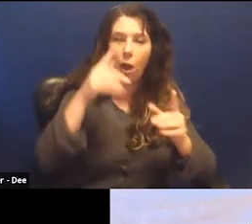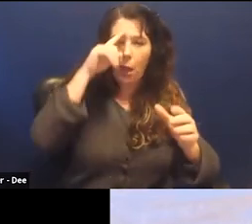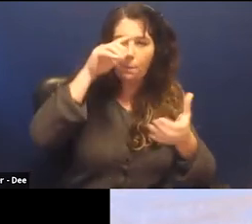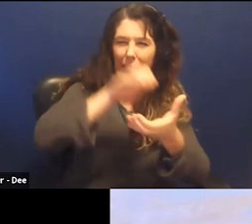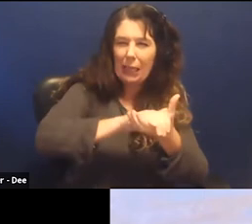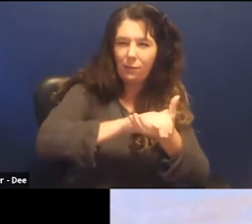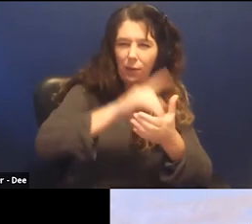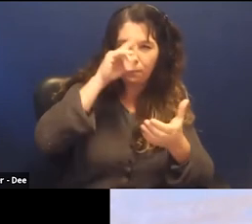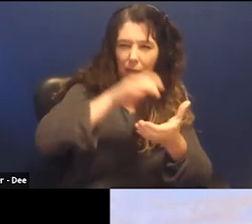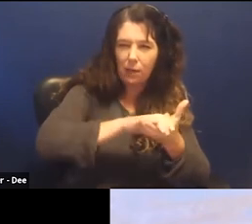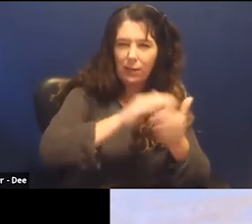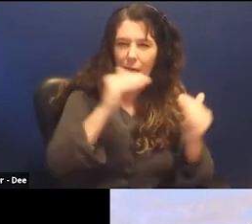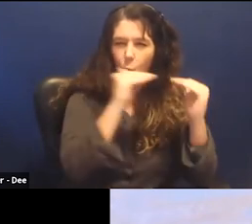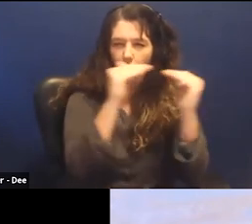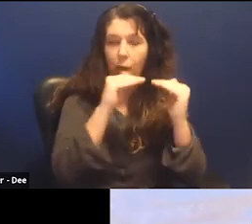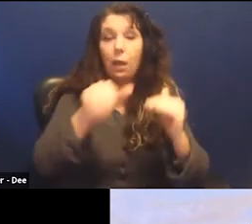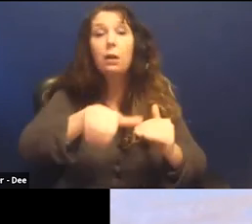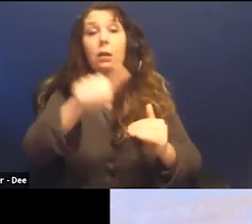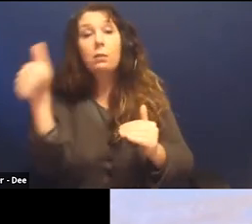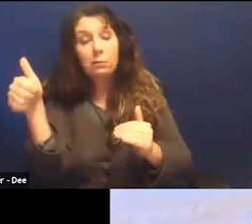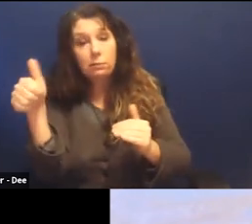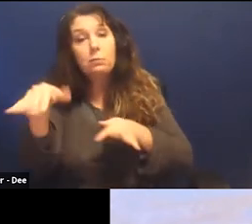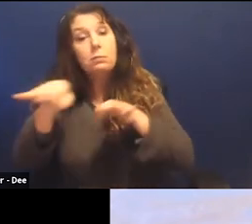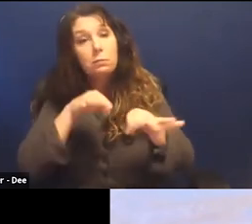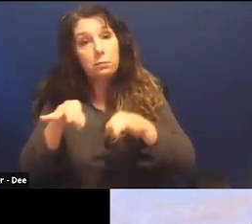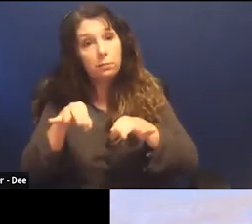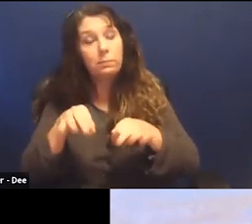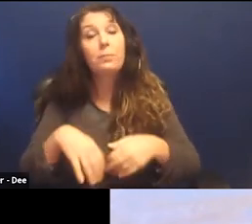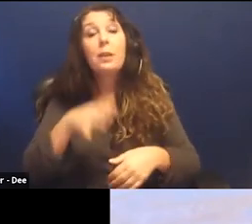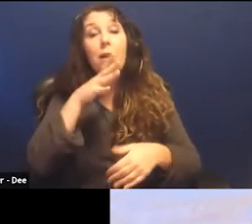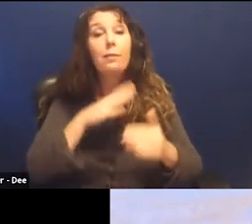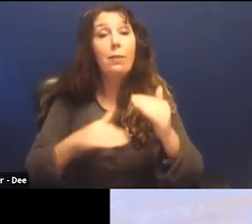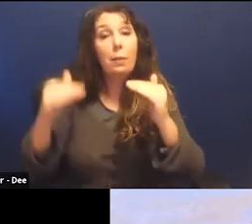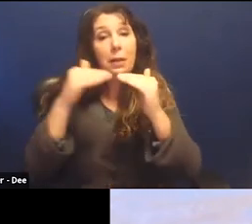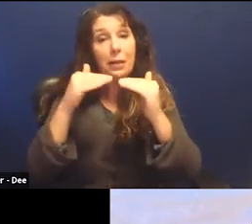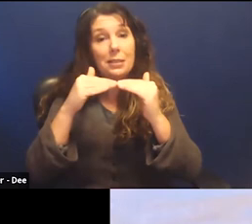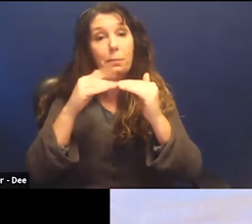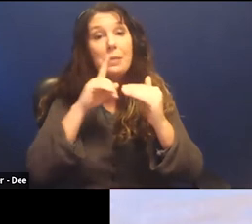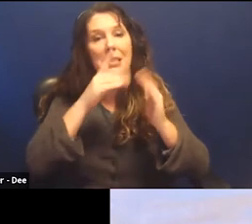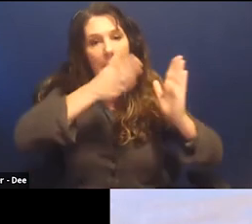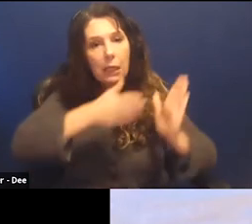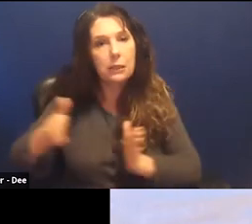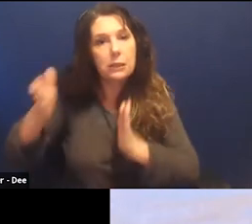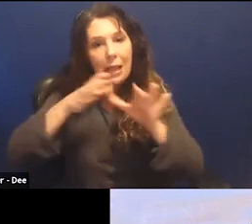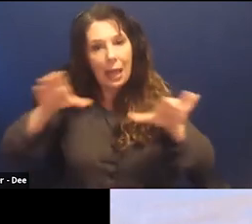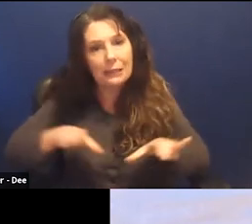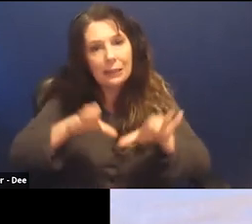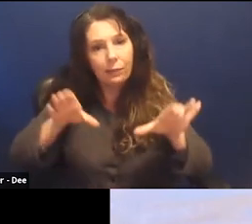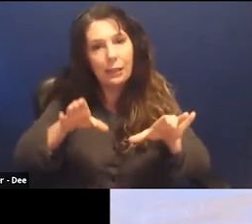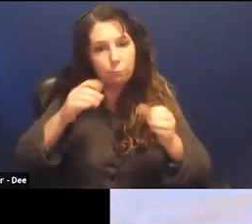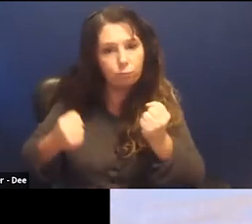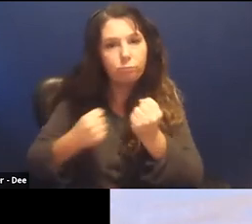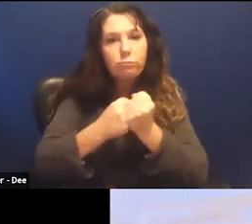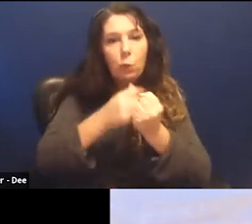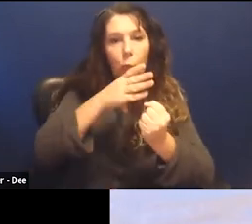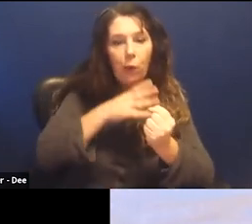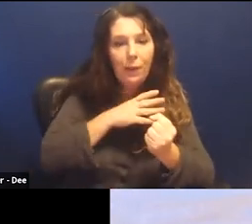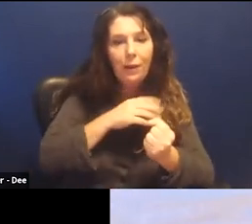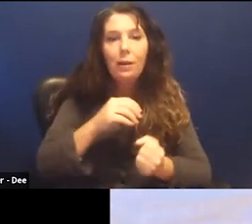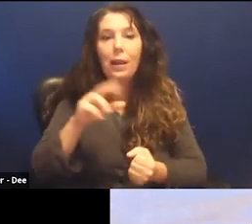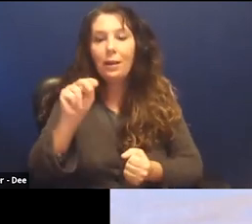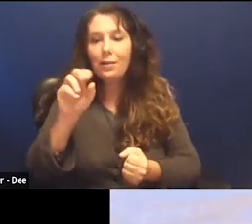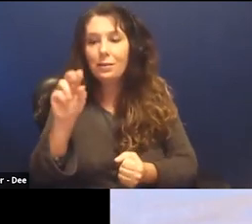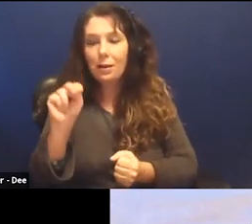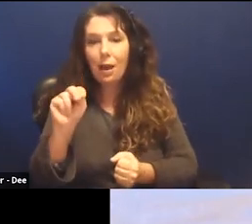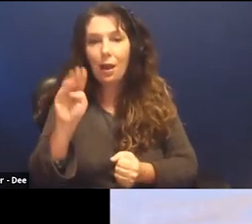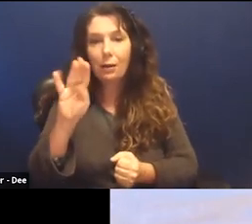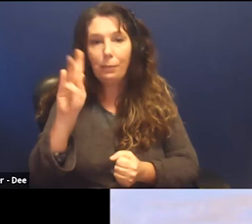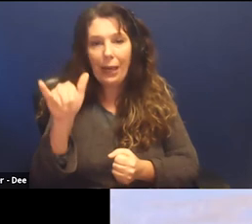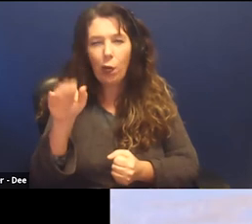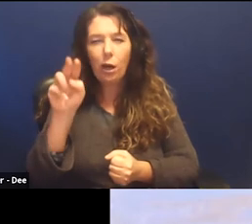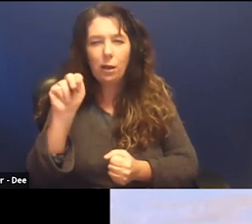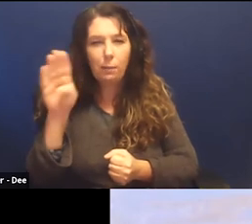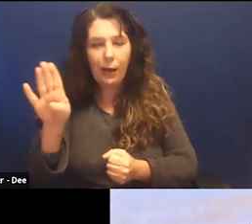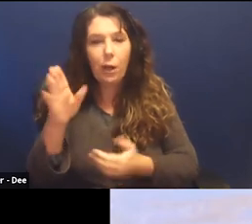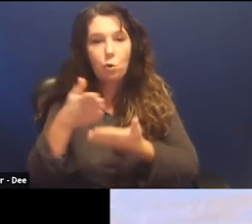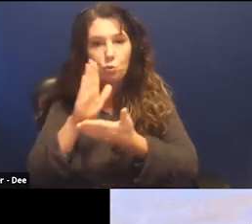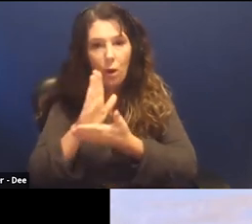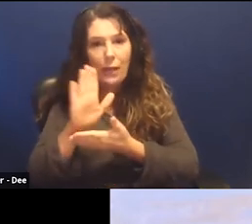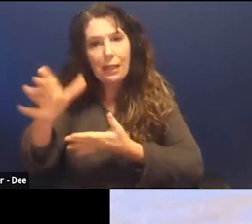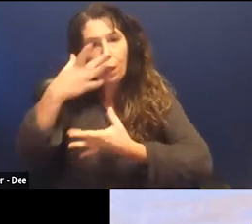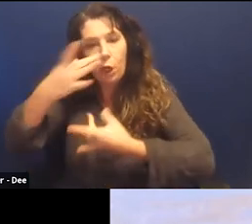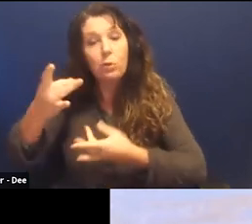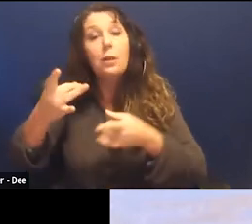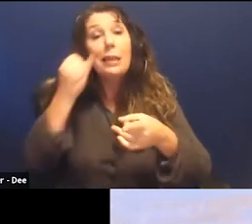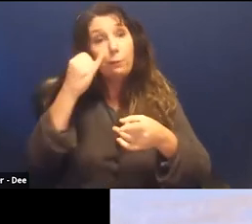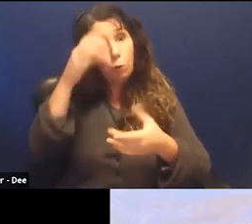There's the second definition, which is that feminism is organized activity on behalf of women's and non binary people's rights and interests in the sense that if you believe an equal rights for all the genders.